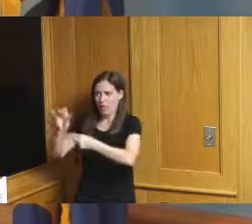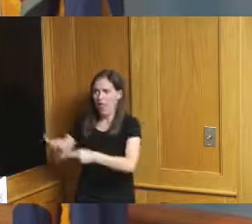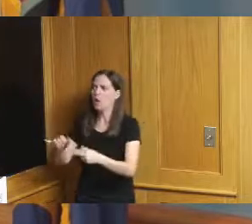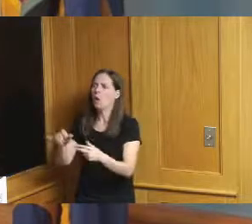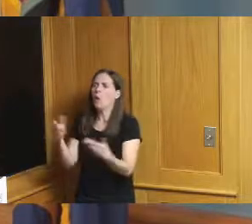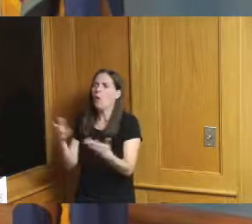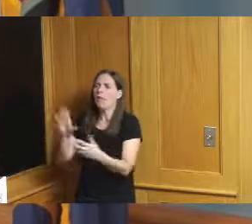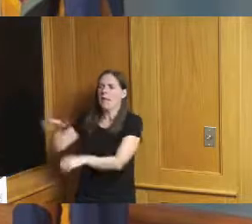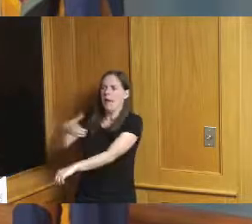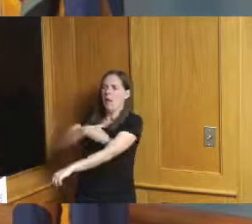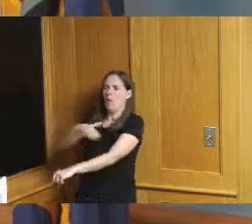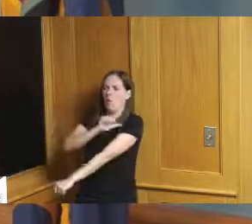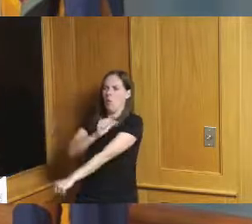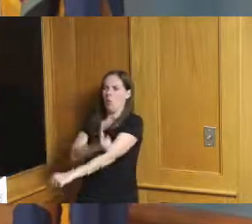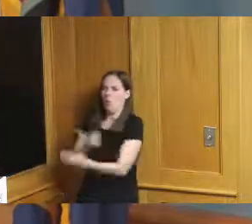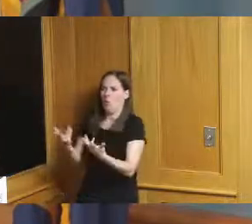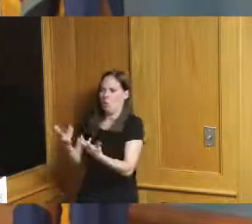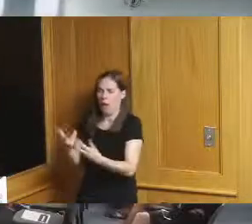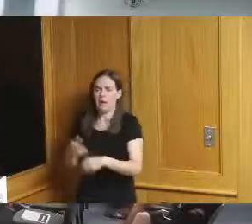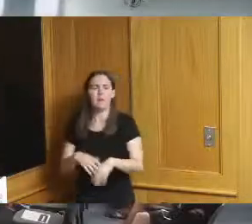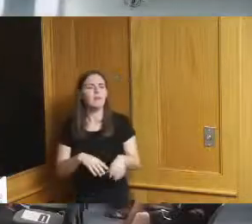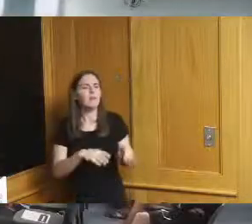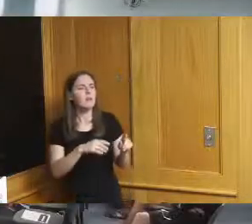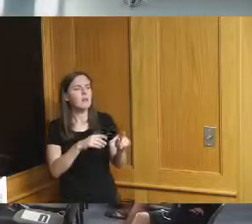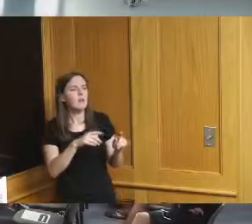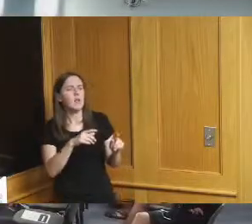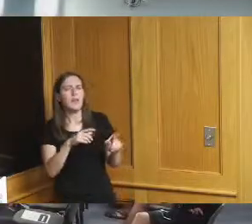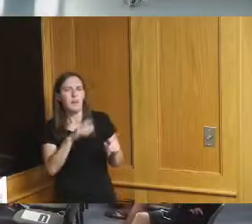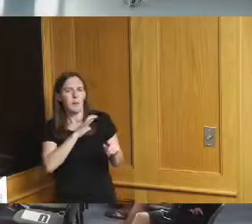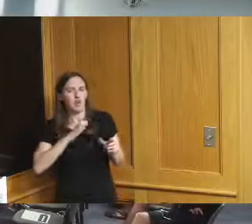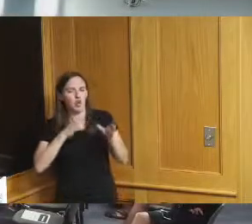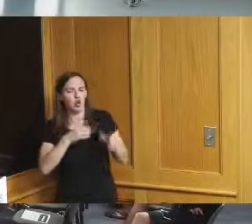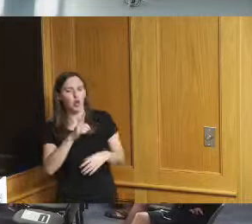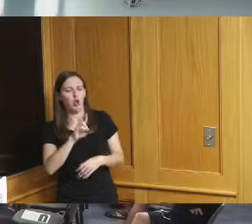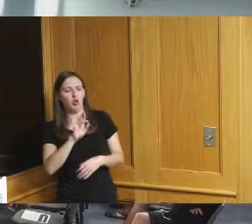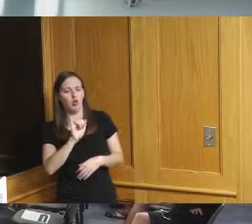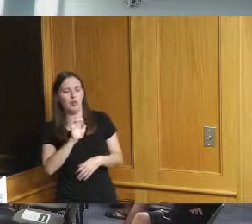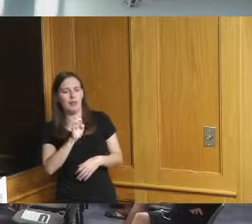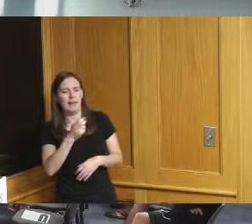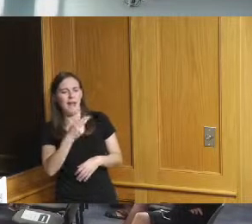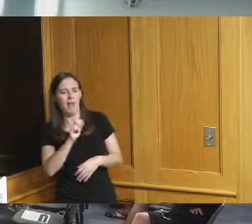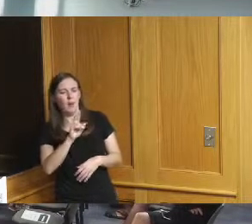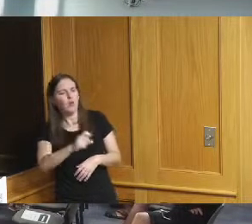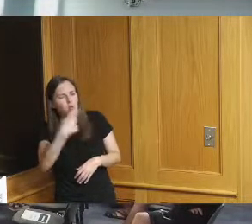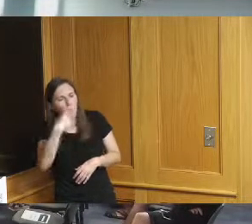I'm just gonna throw it out can i just weigh in on that point quickly um there there are